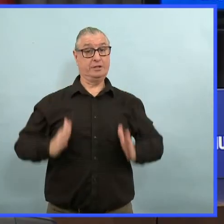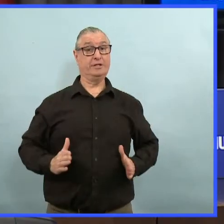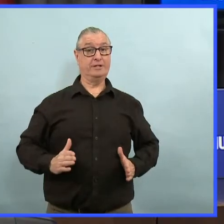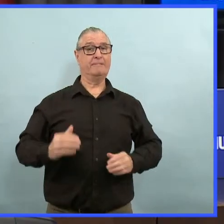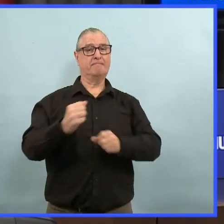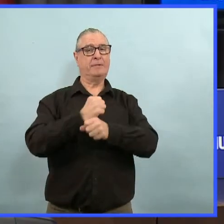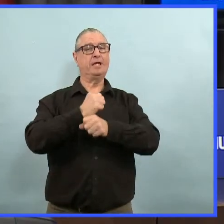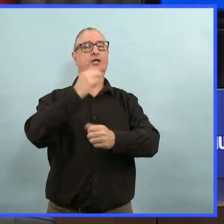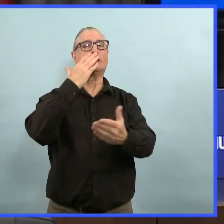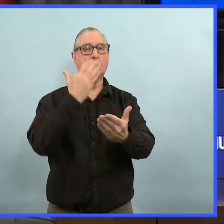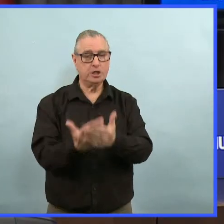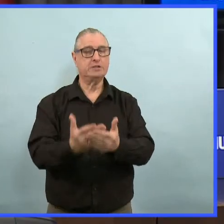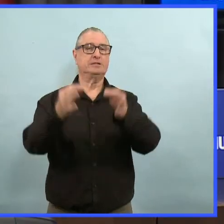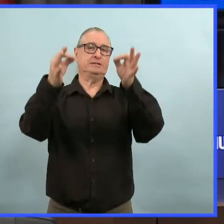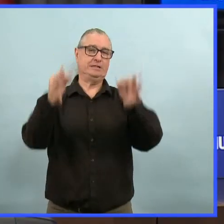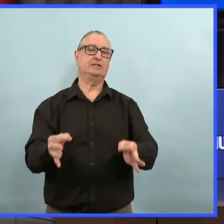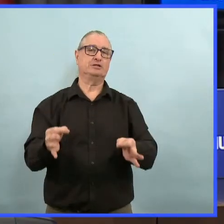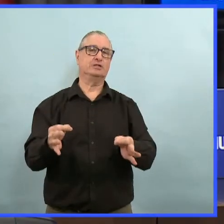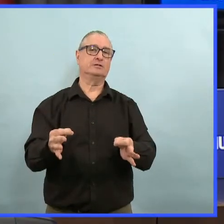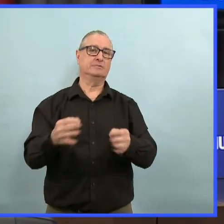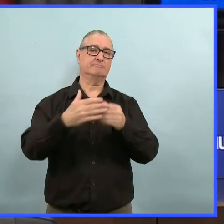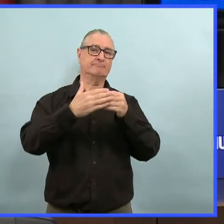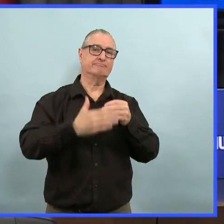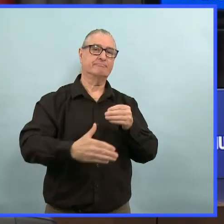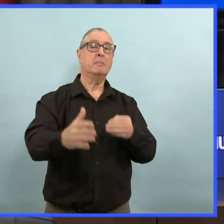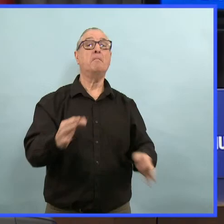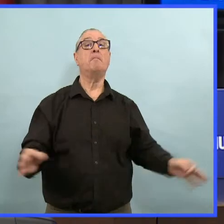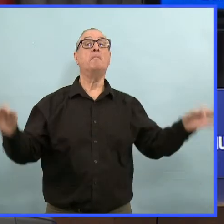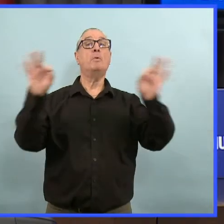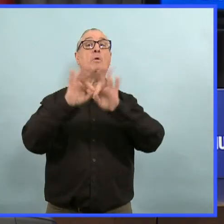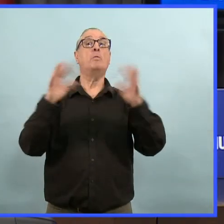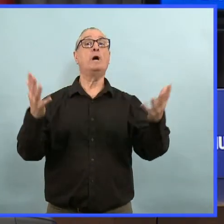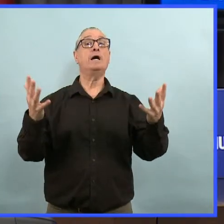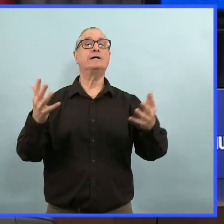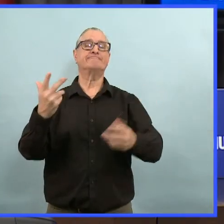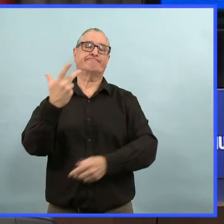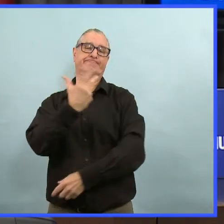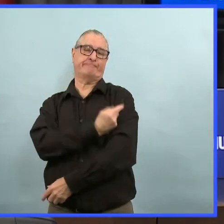that very much includes getting vaccinated and getting your third dose as soon as you're able to